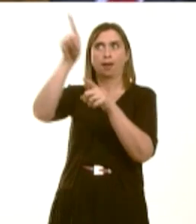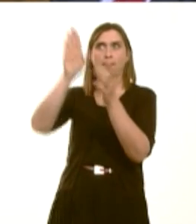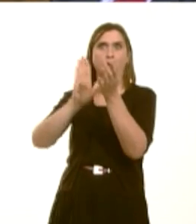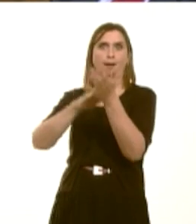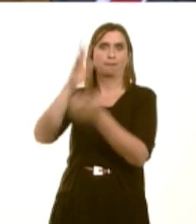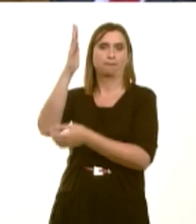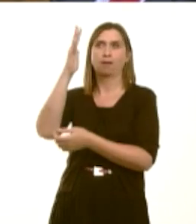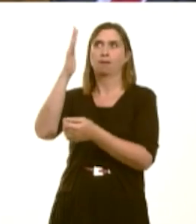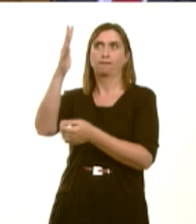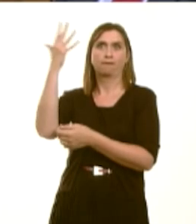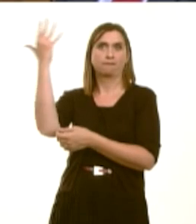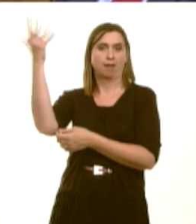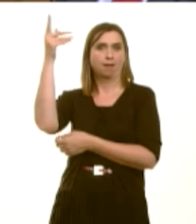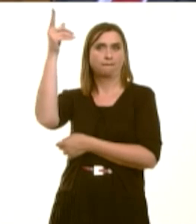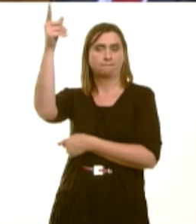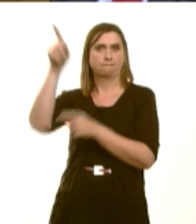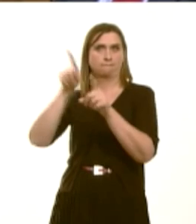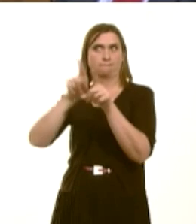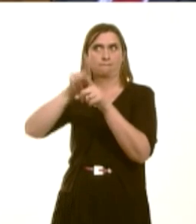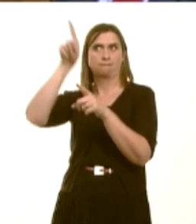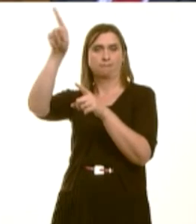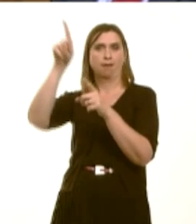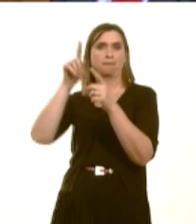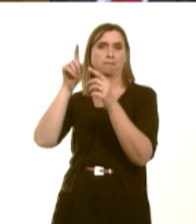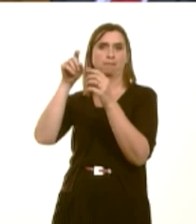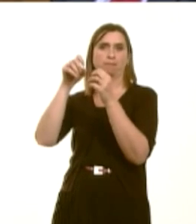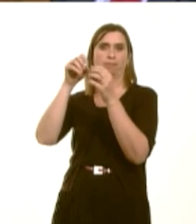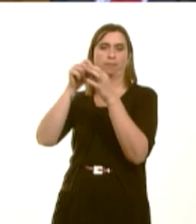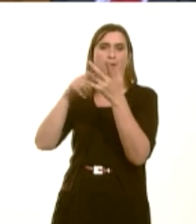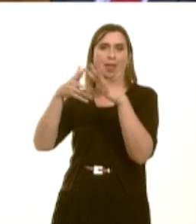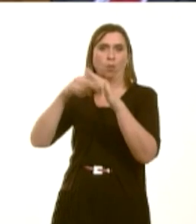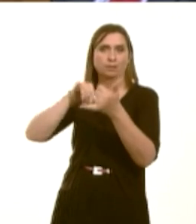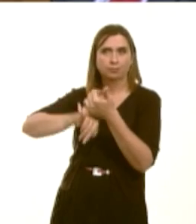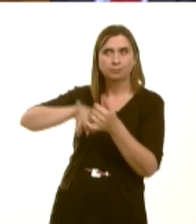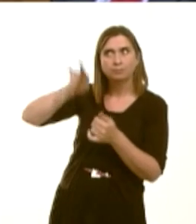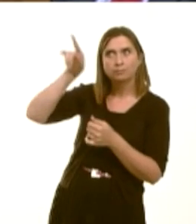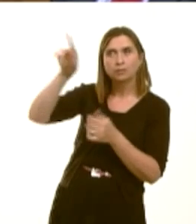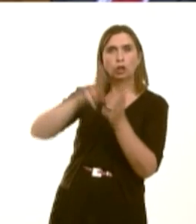has long been needed in Powysósomething that weíre moving forward with. So, we shouldnít